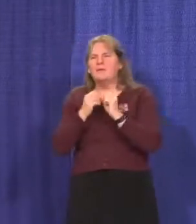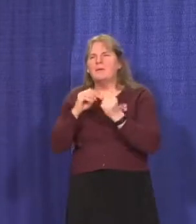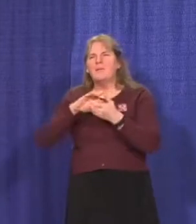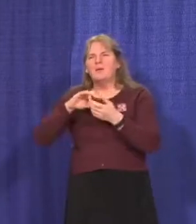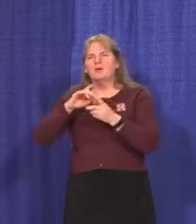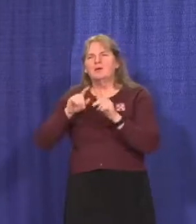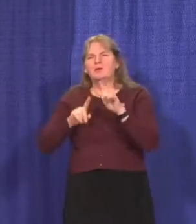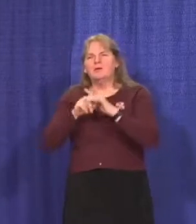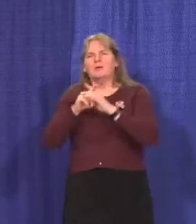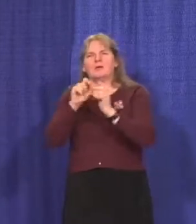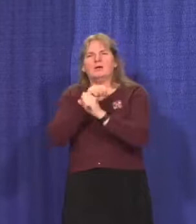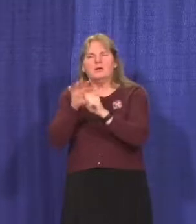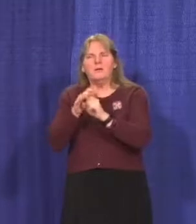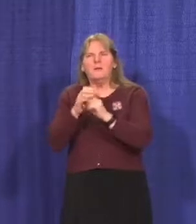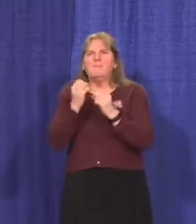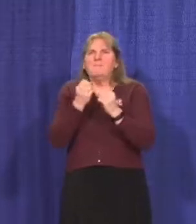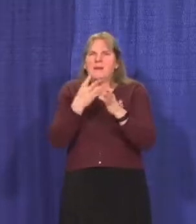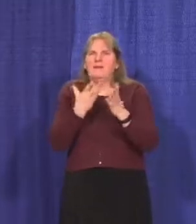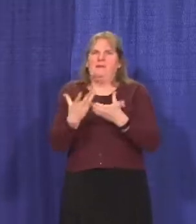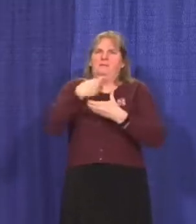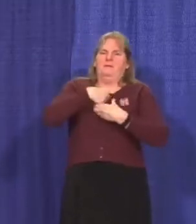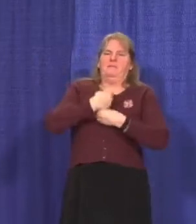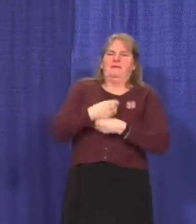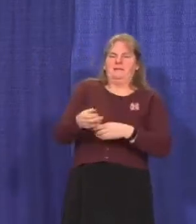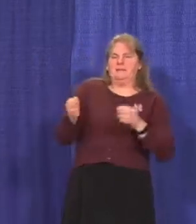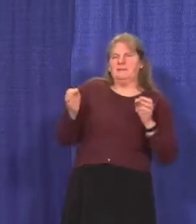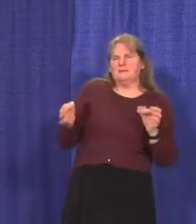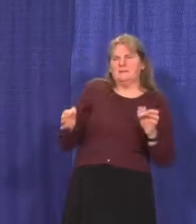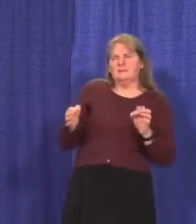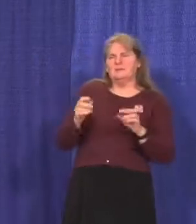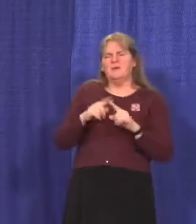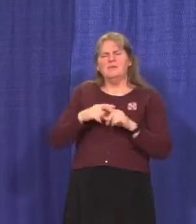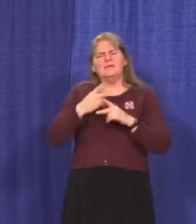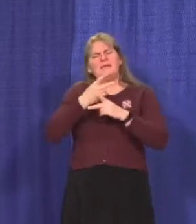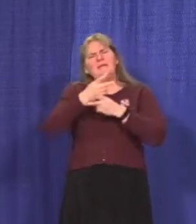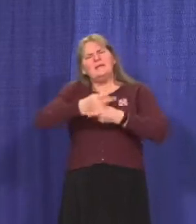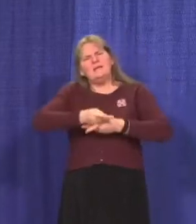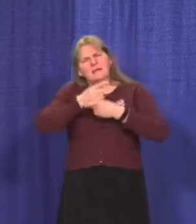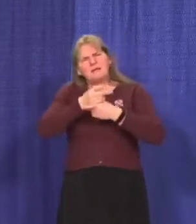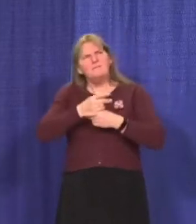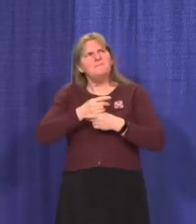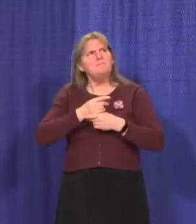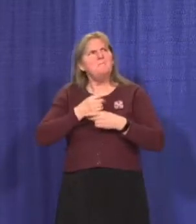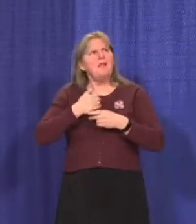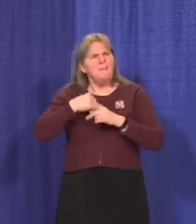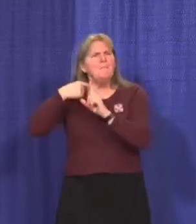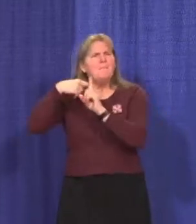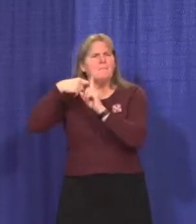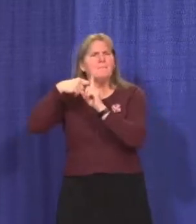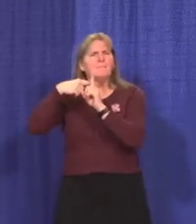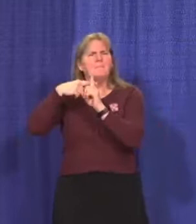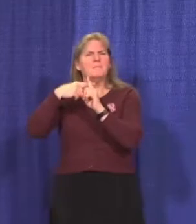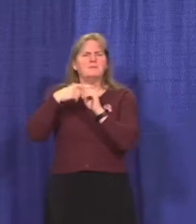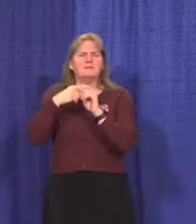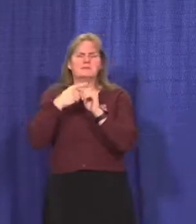We are all very cautiously optimistic about the planking or reduction off the curb across